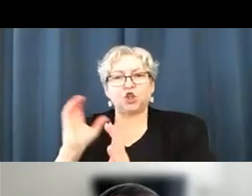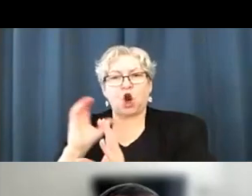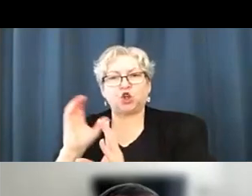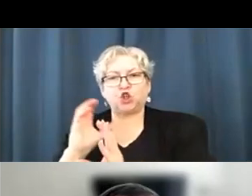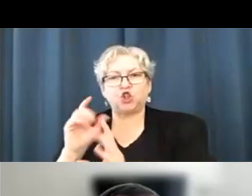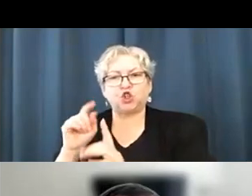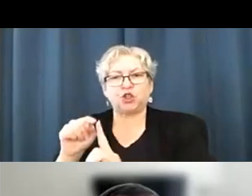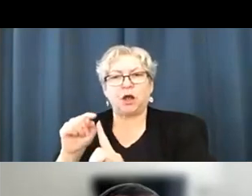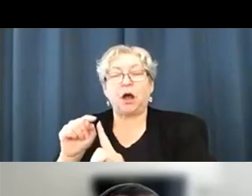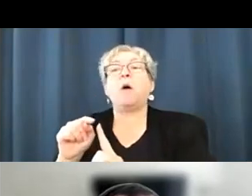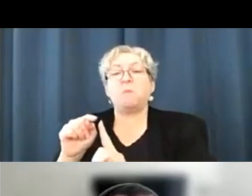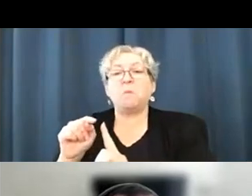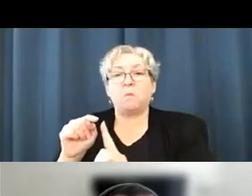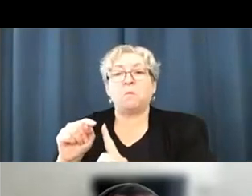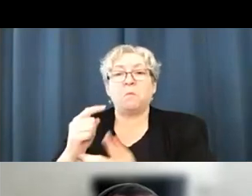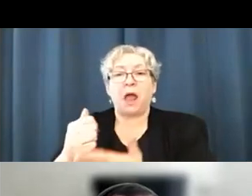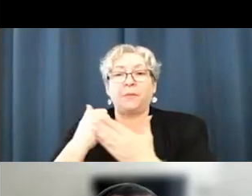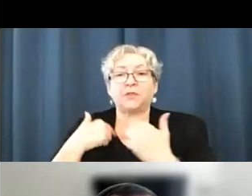then it does help me understand